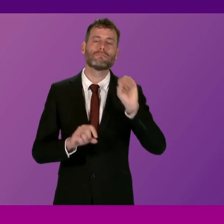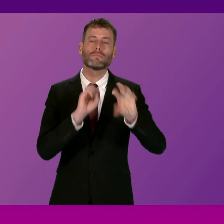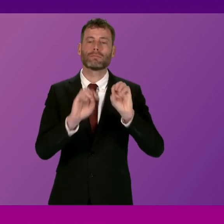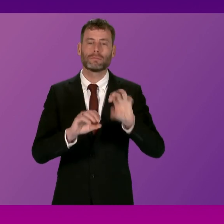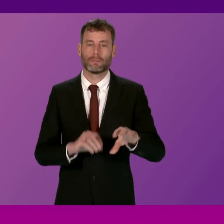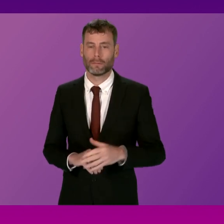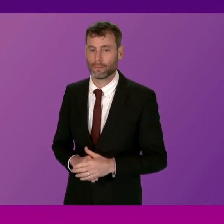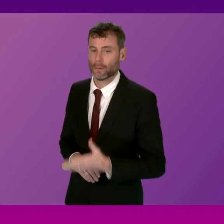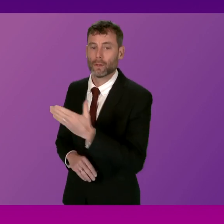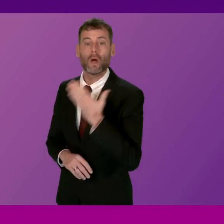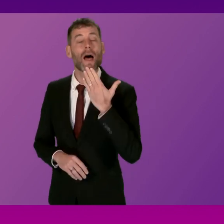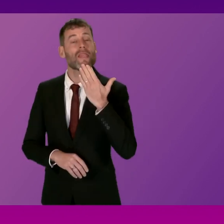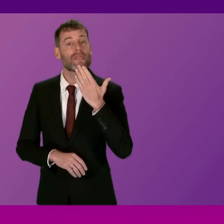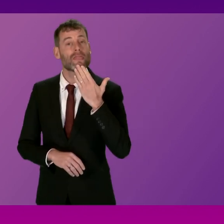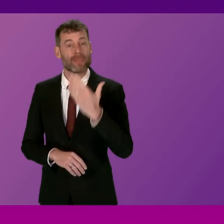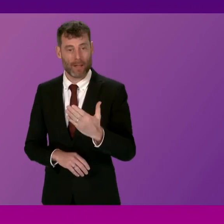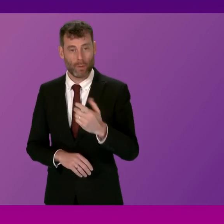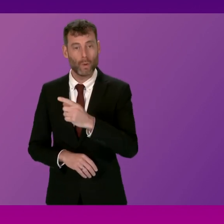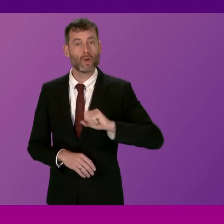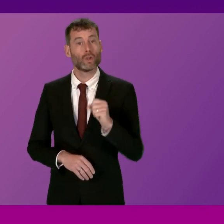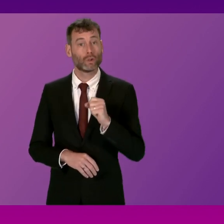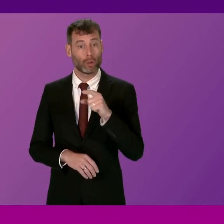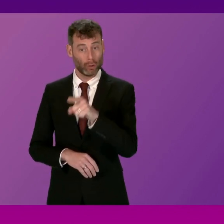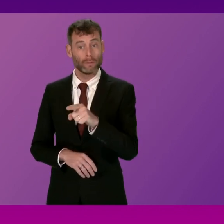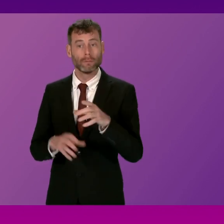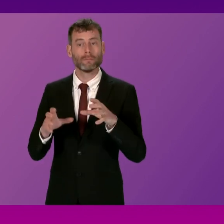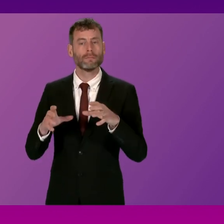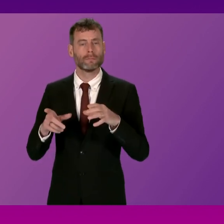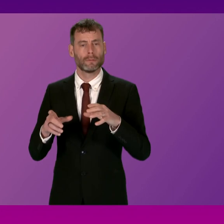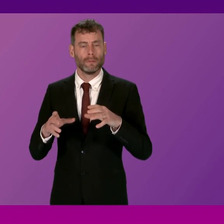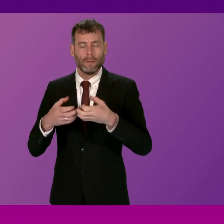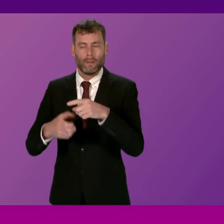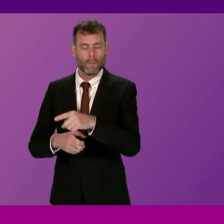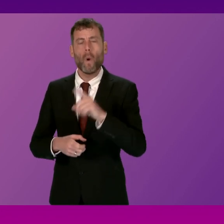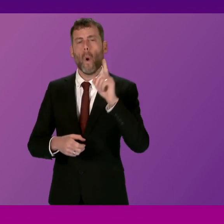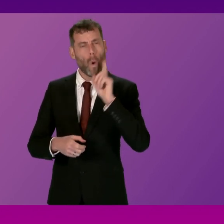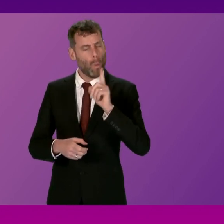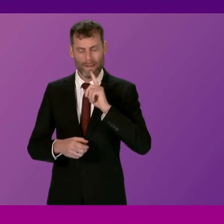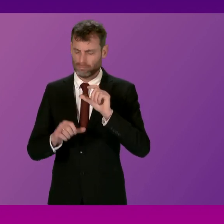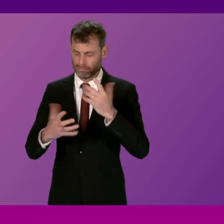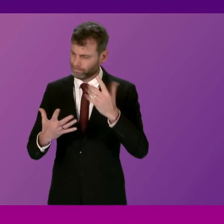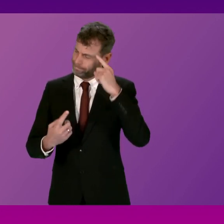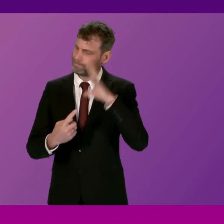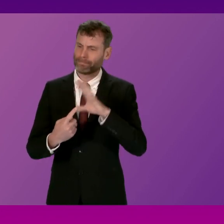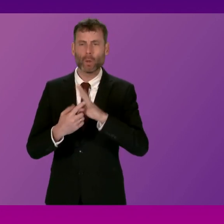The Scottish Parliament—rightly—always recognises the international day of disabled people, and we should be very proud of that.